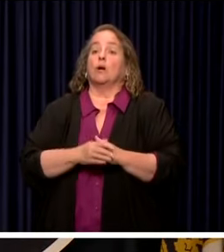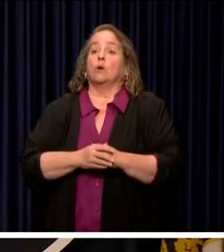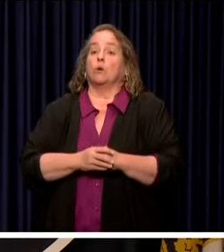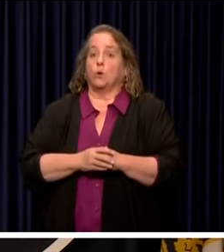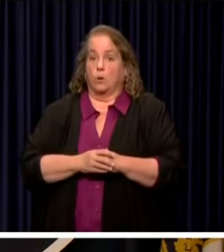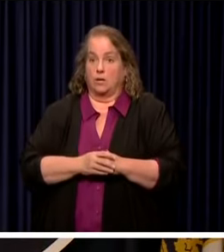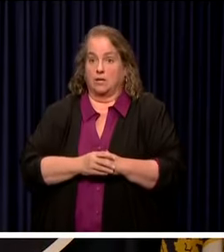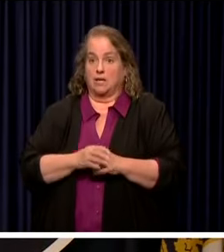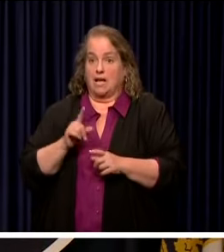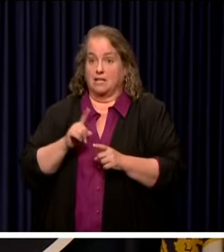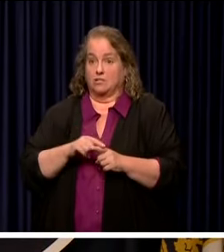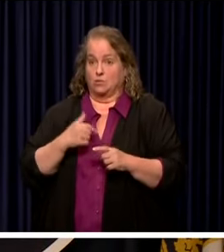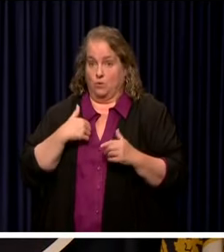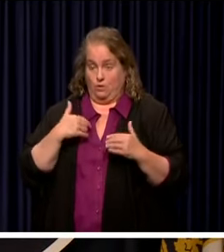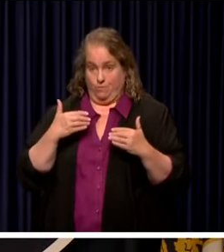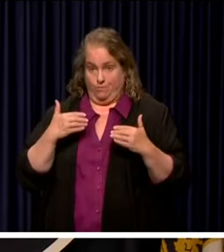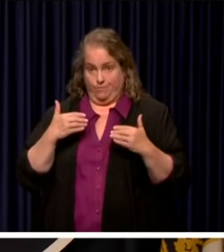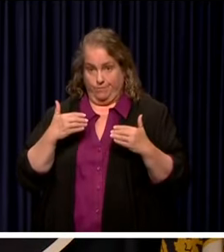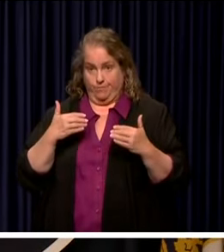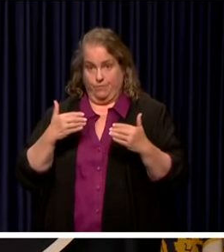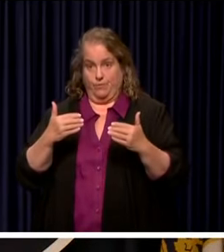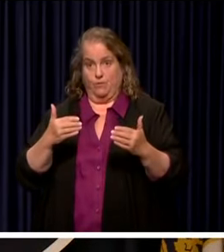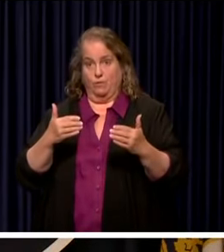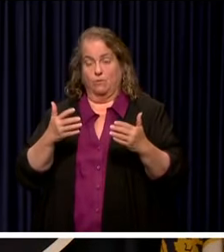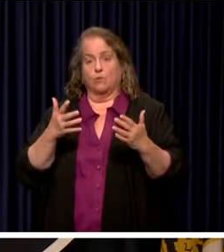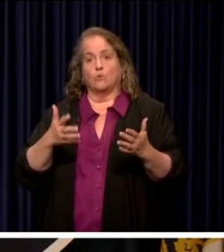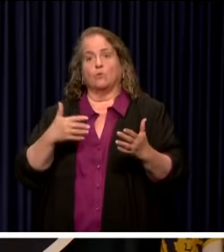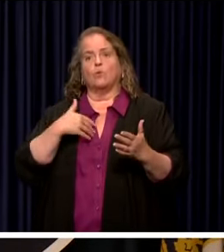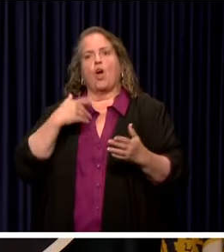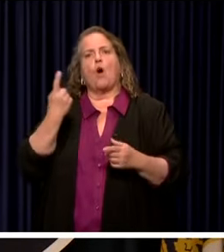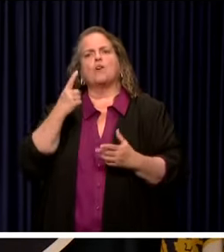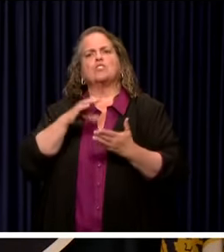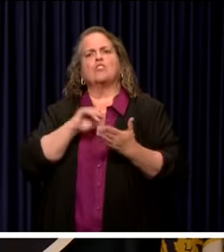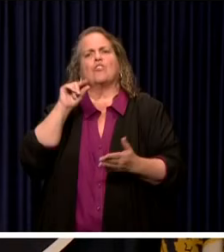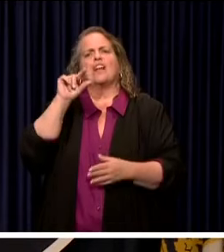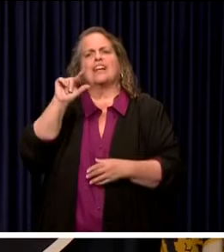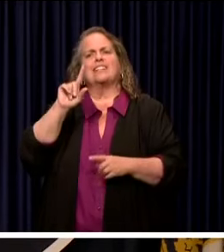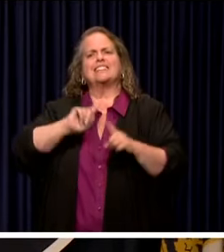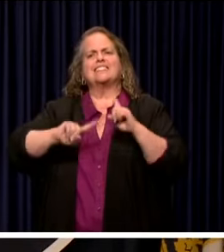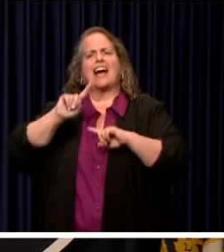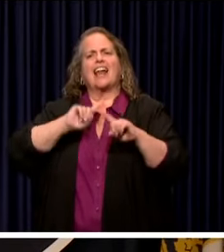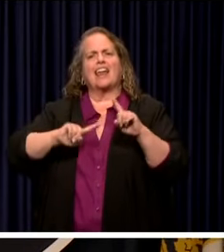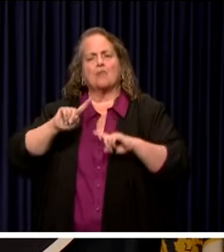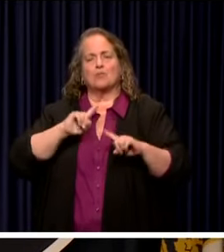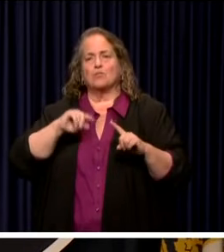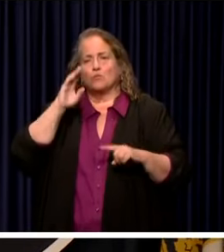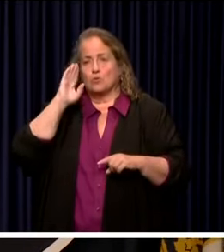OF DIFFERENT PUBLIC SOURCES OUT THERE THAT ARE TRYING TO TRACK DATA IN A NUMBER OF DIFFERENT